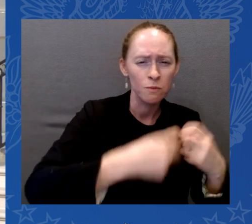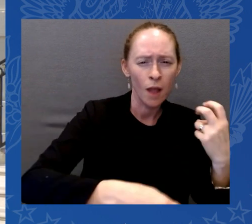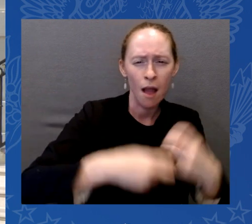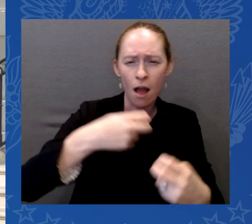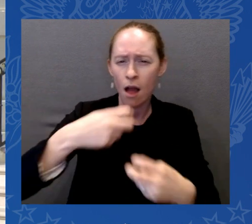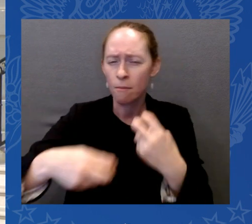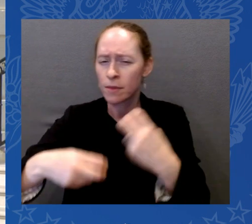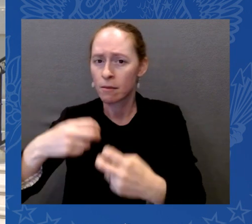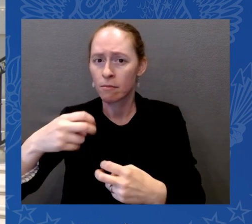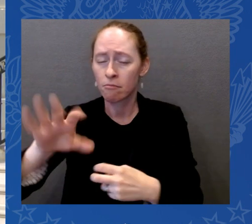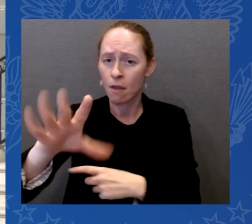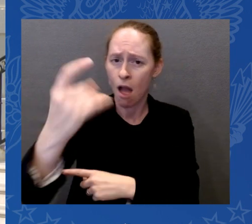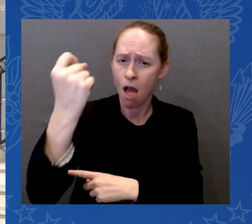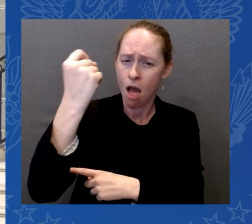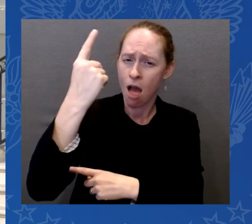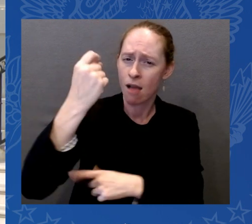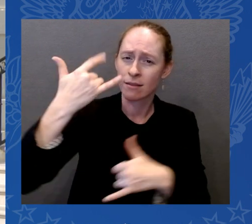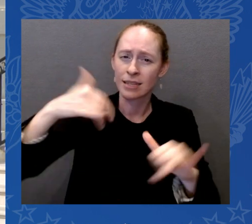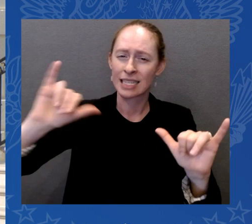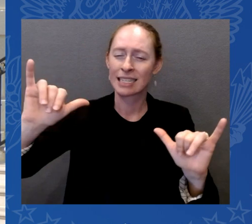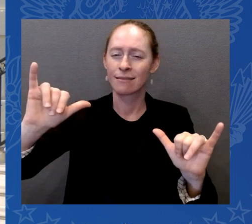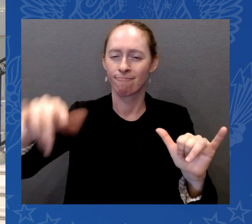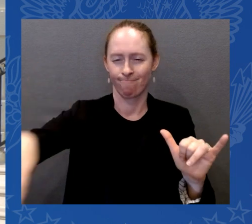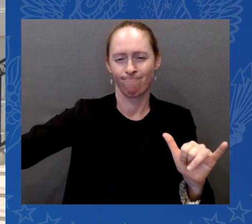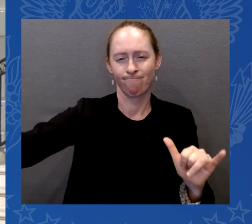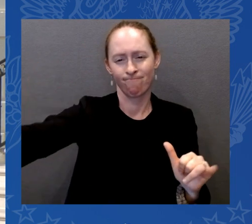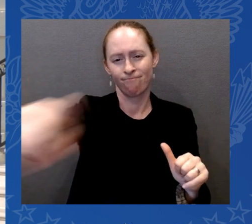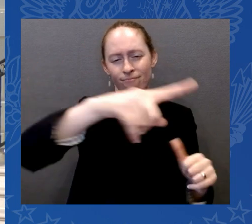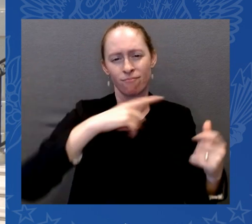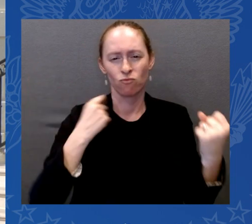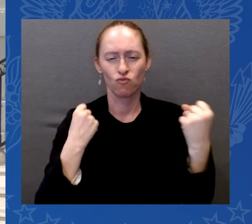And you knew if we gave folks a chance.